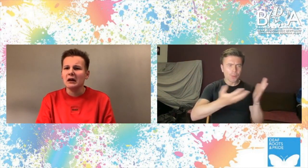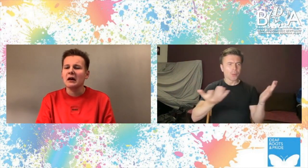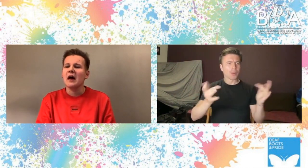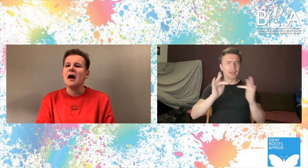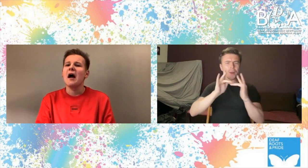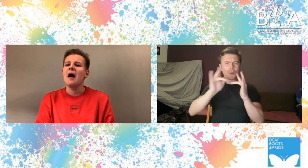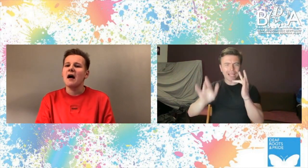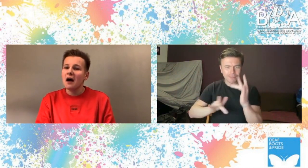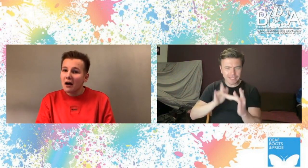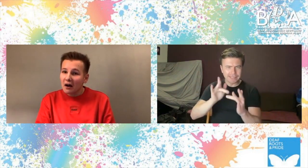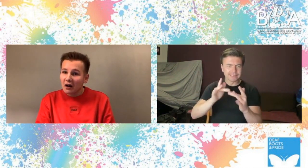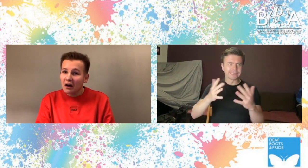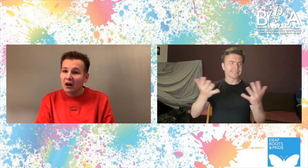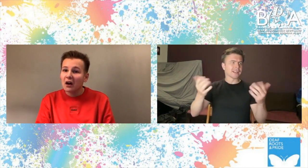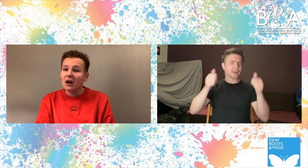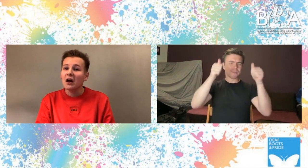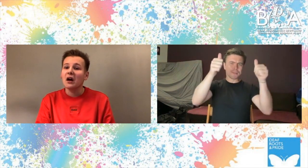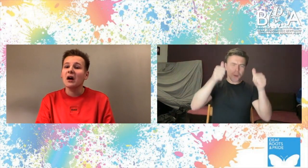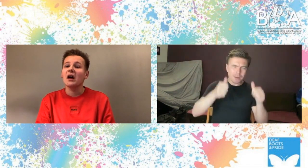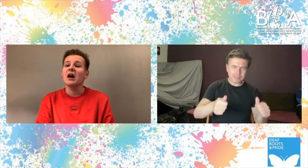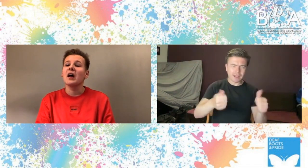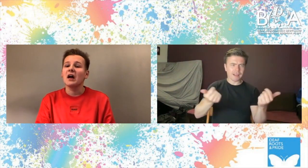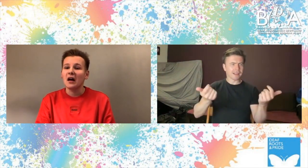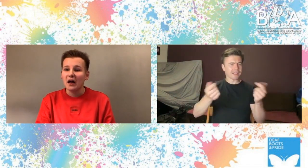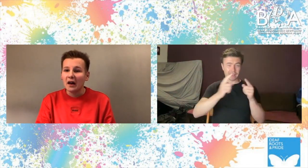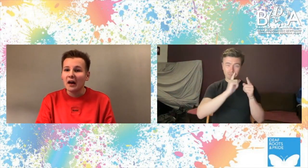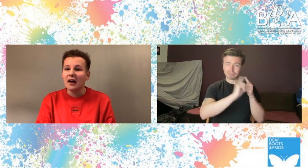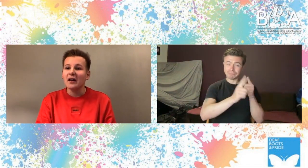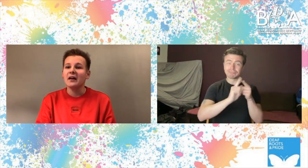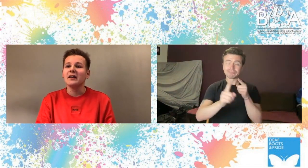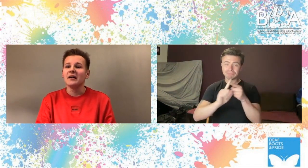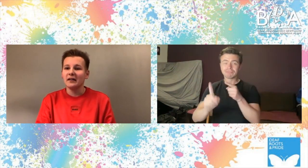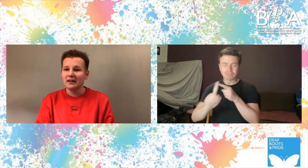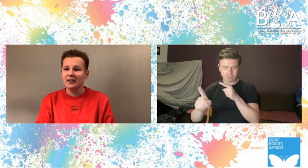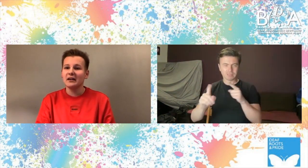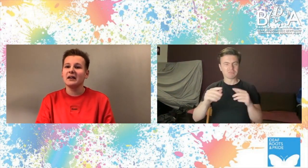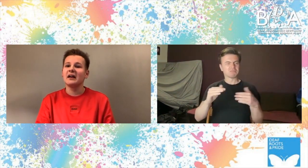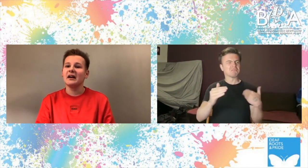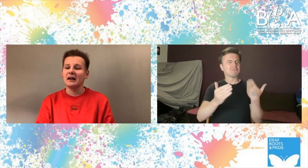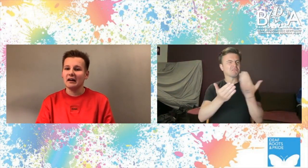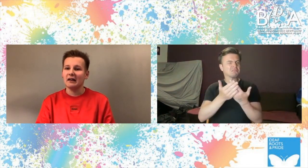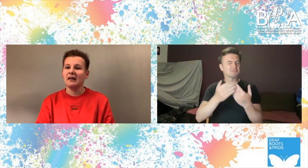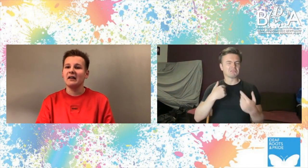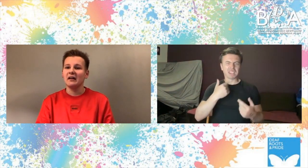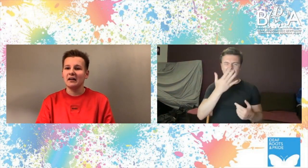making logos and websites and posters, that kind of thing.